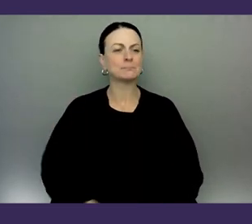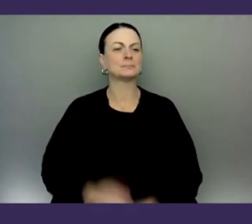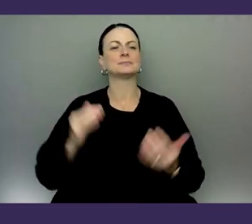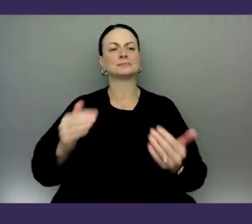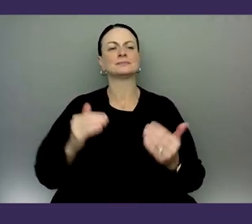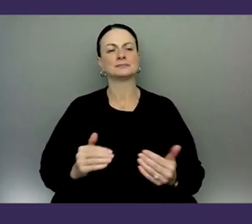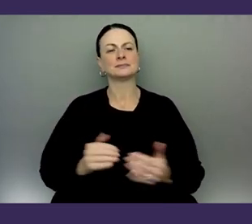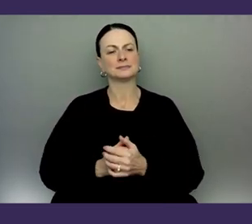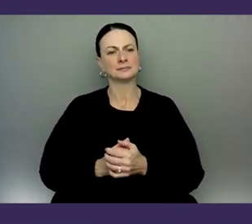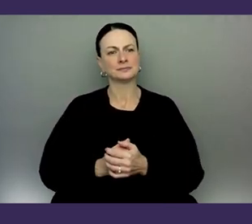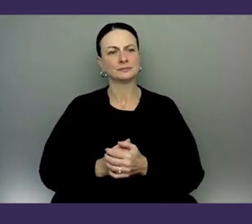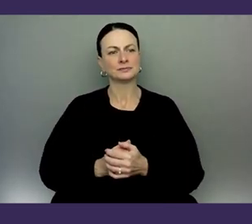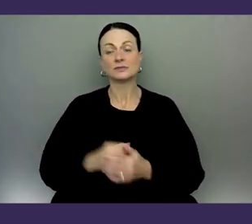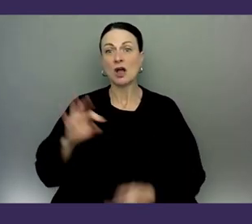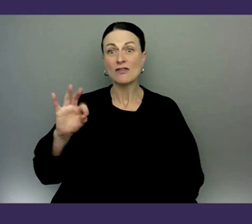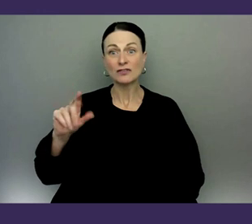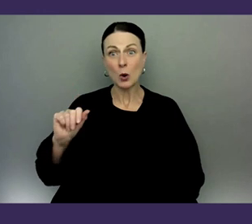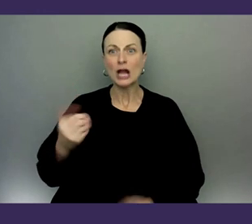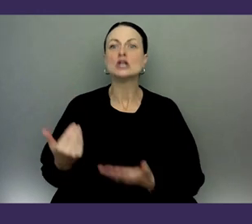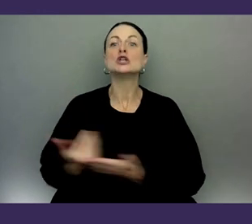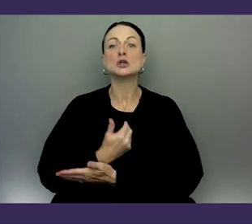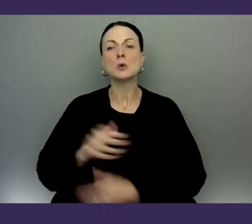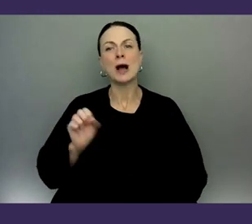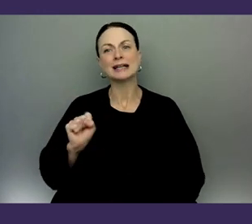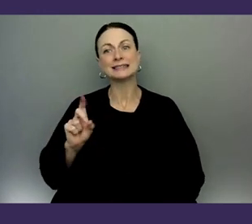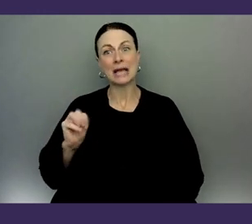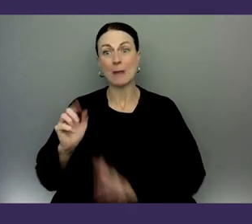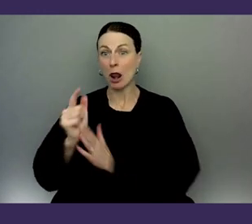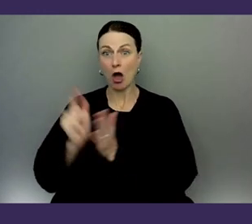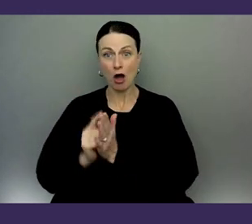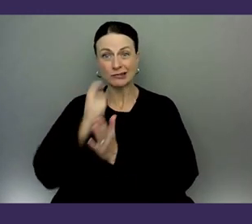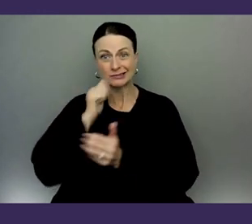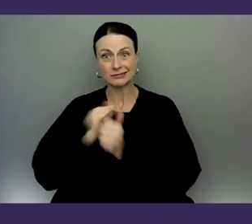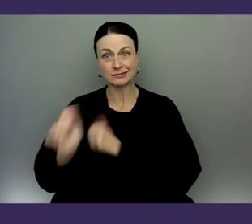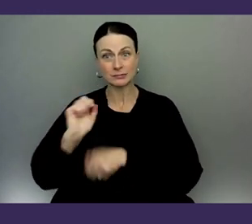about Florida's new supported decision-making law that was passed this year.